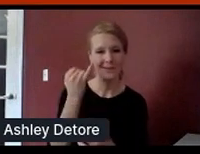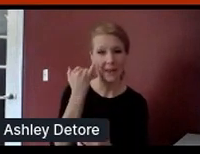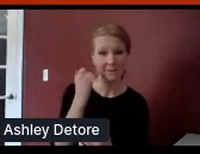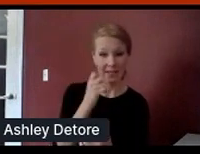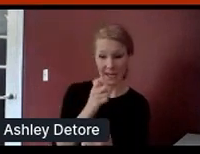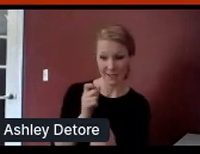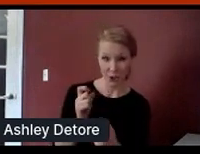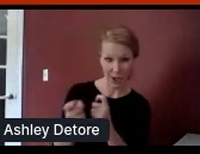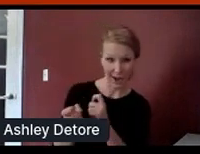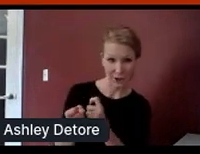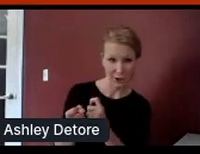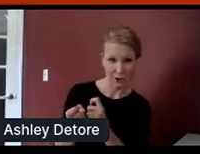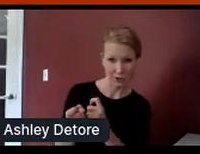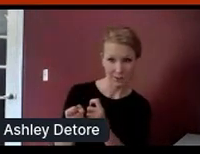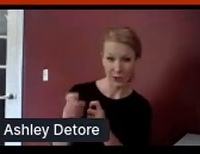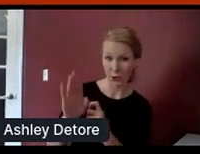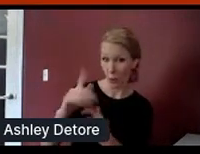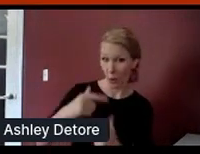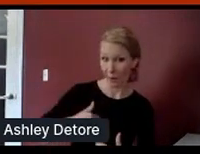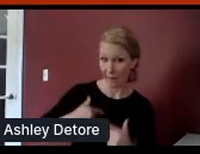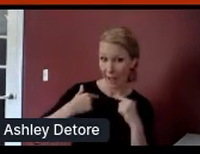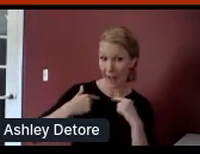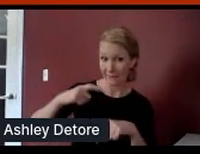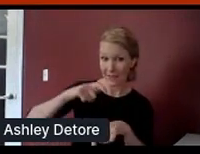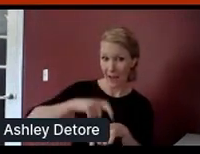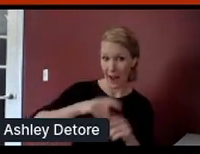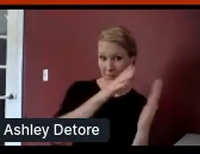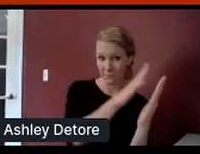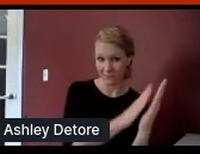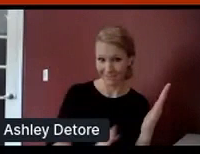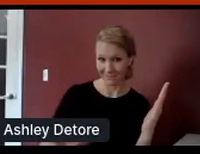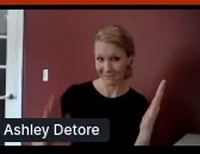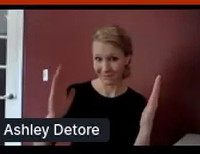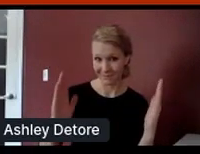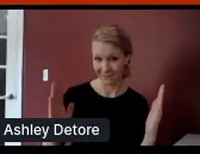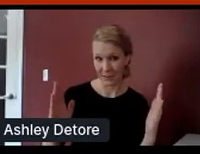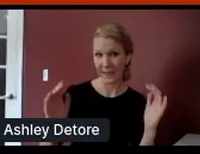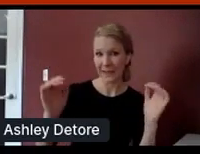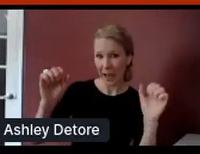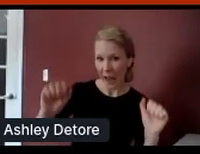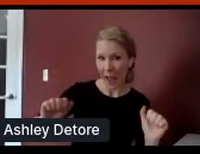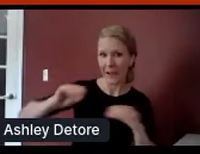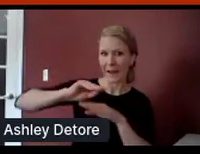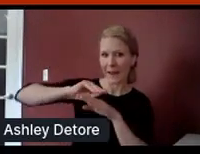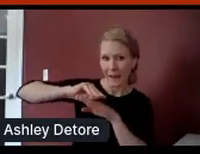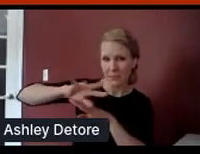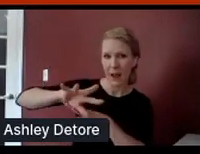will impact folks in generations ahead of you.